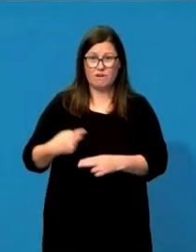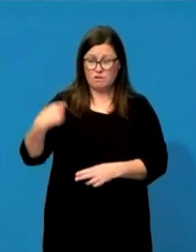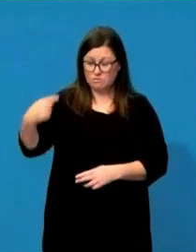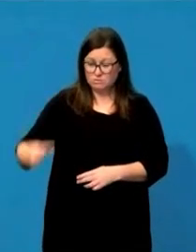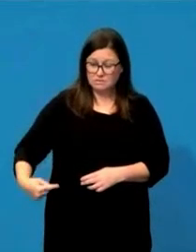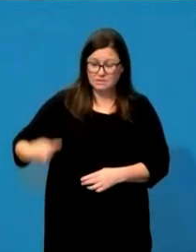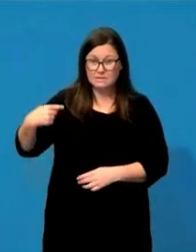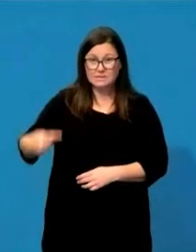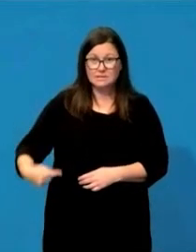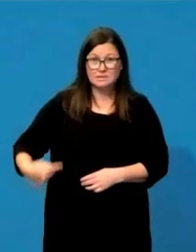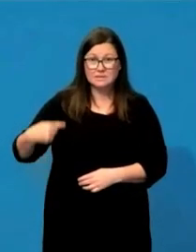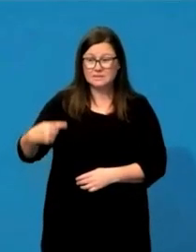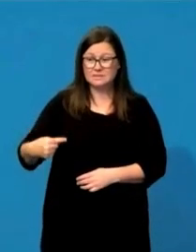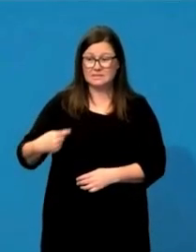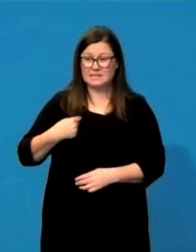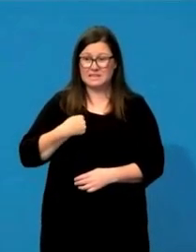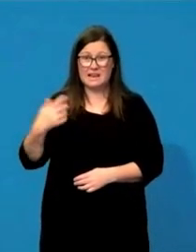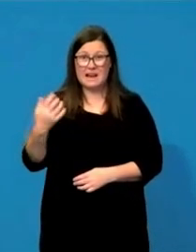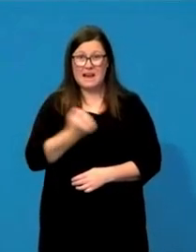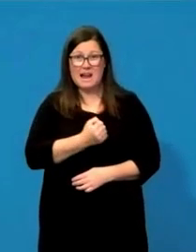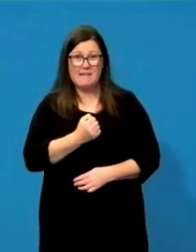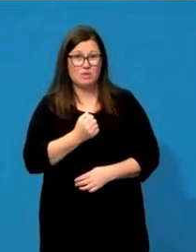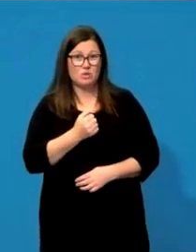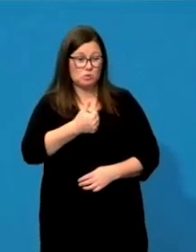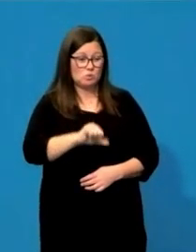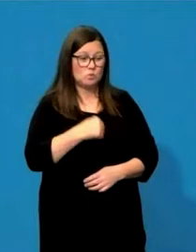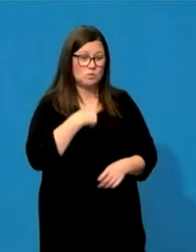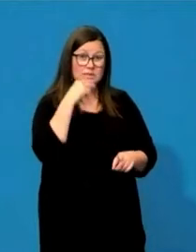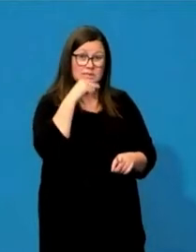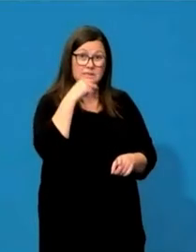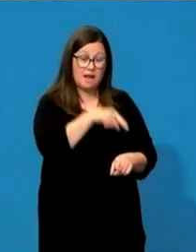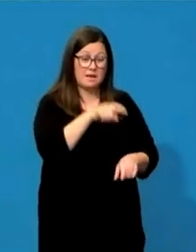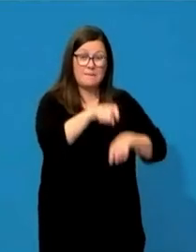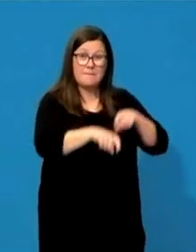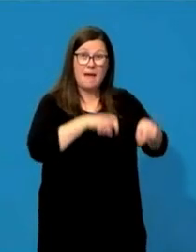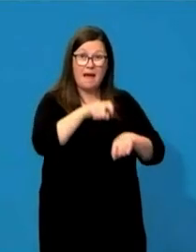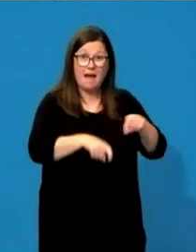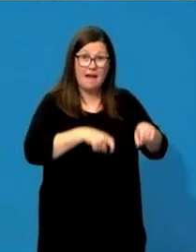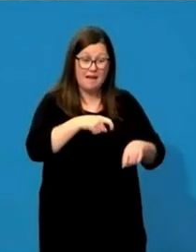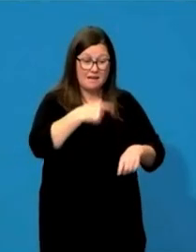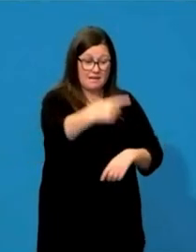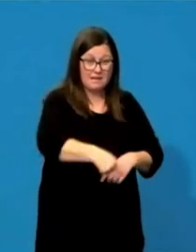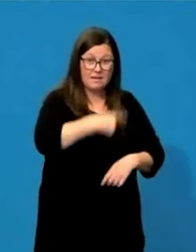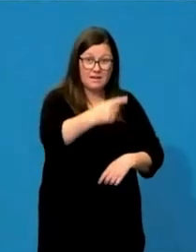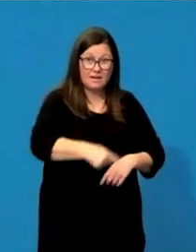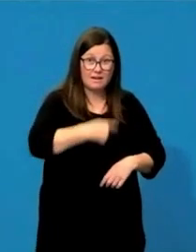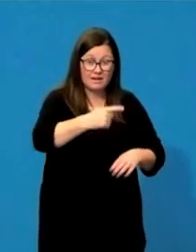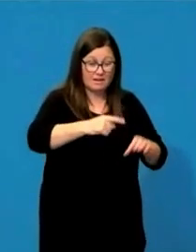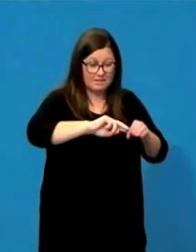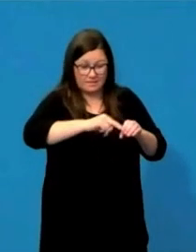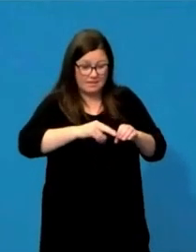son's bike to put on here to help me get into the studio and toilet.